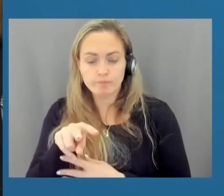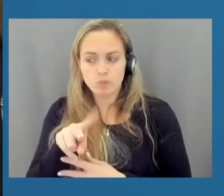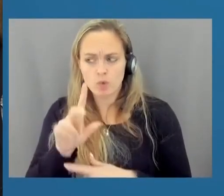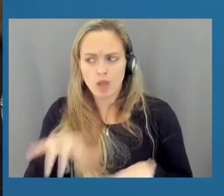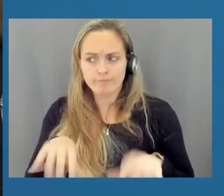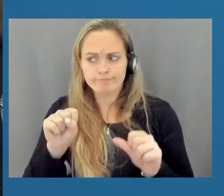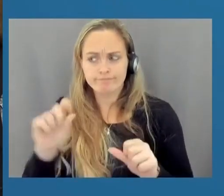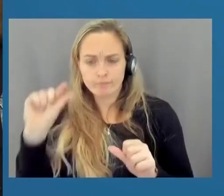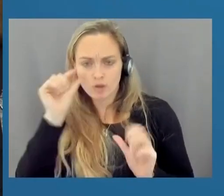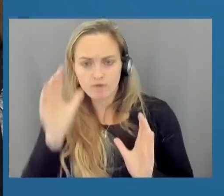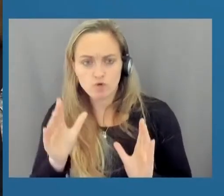shootings are down